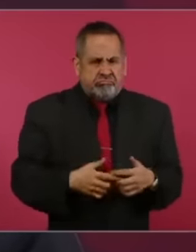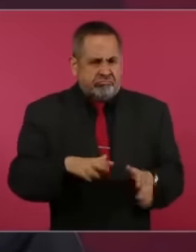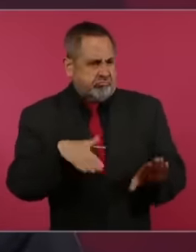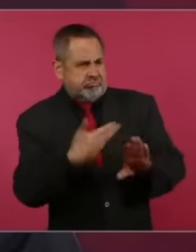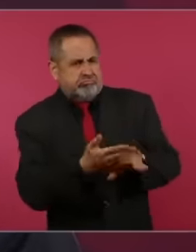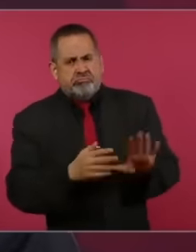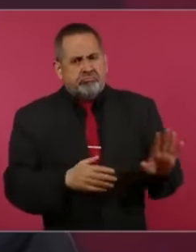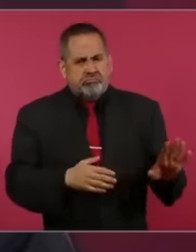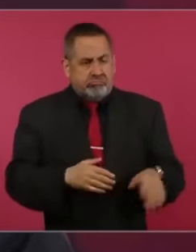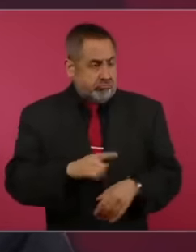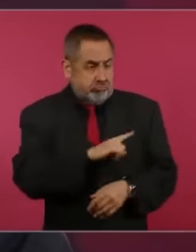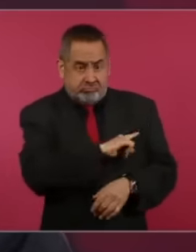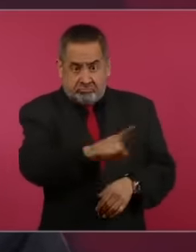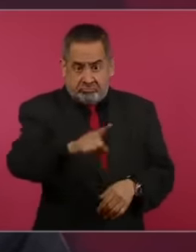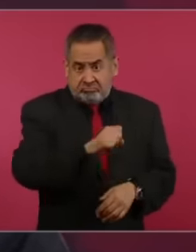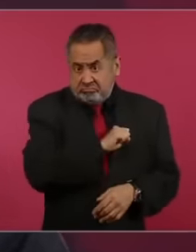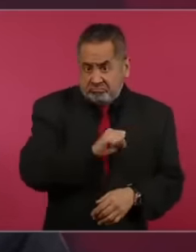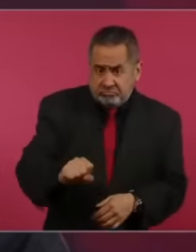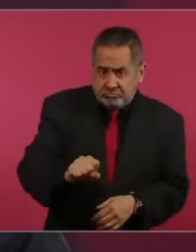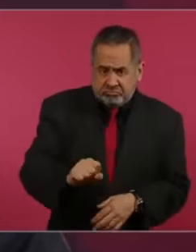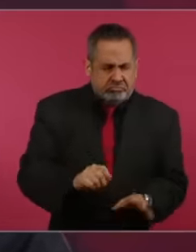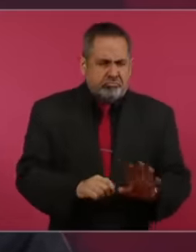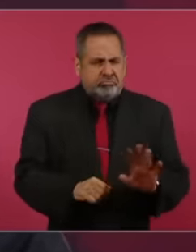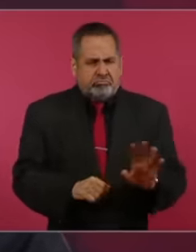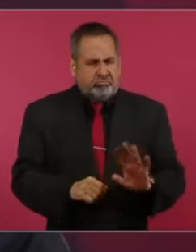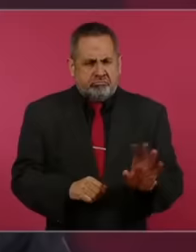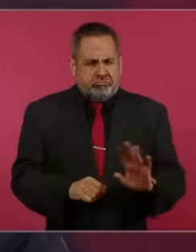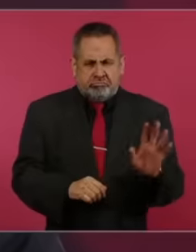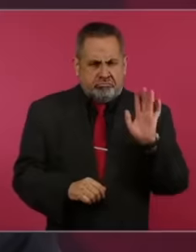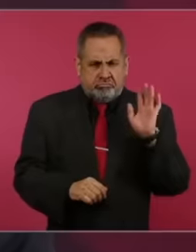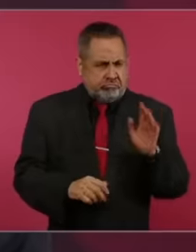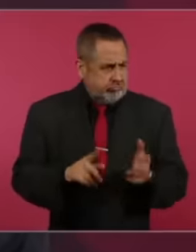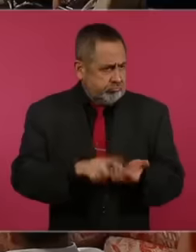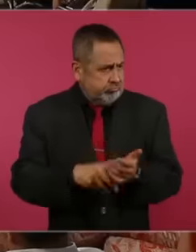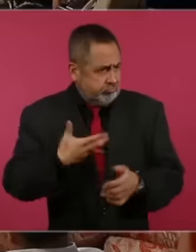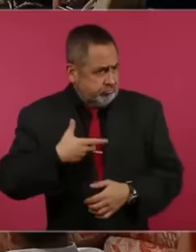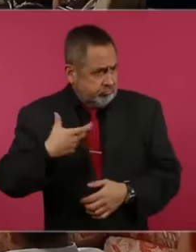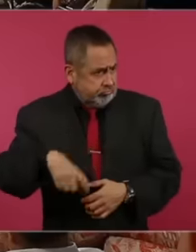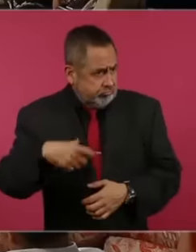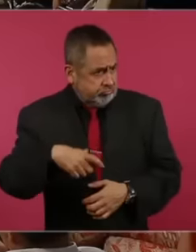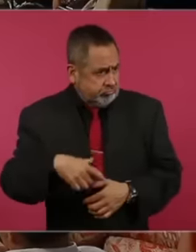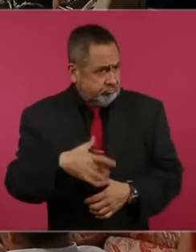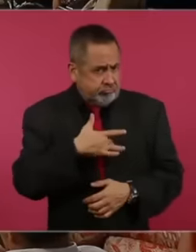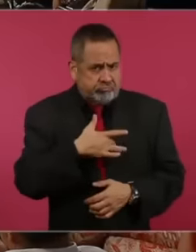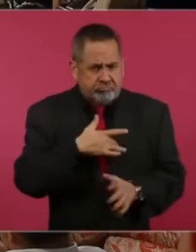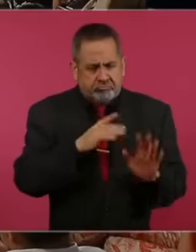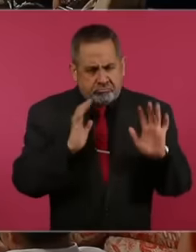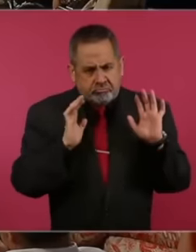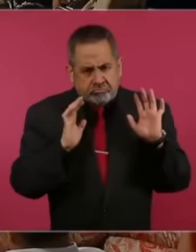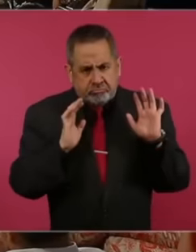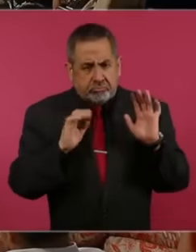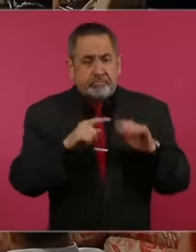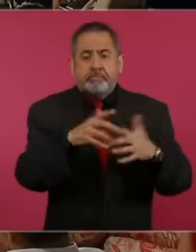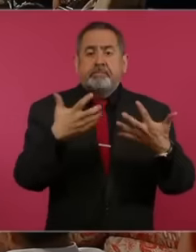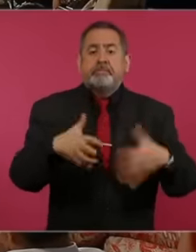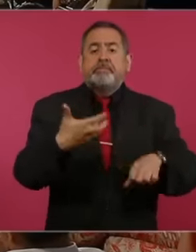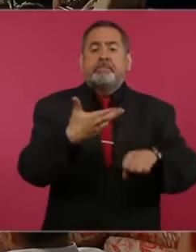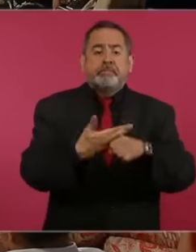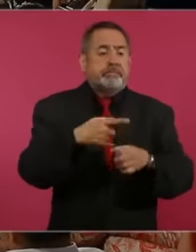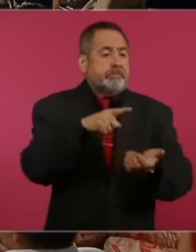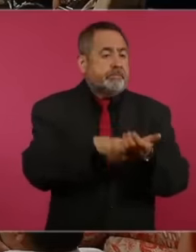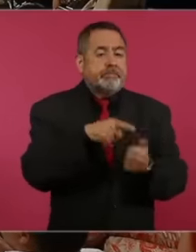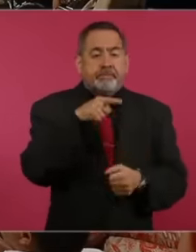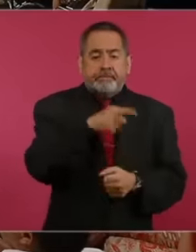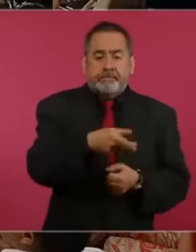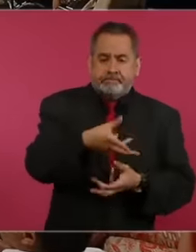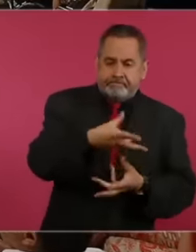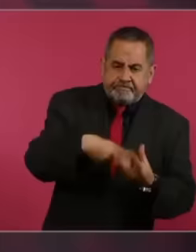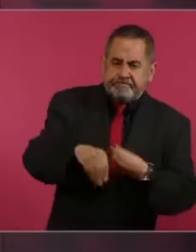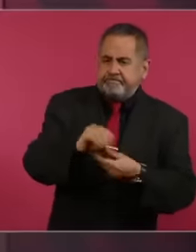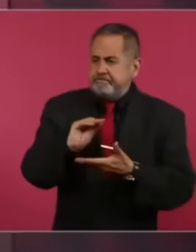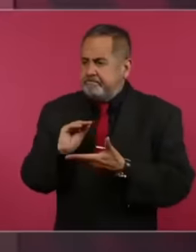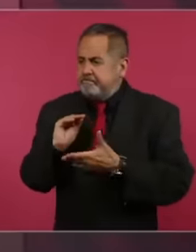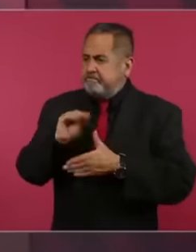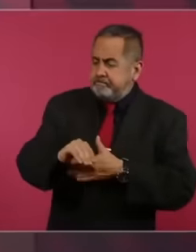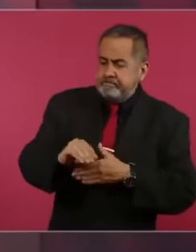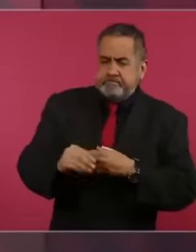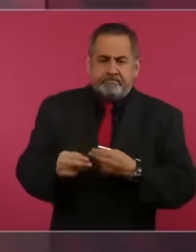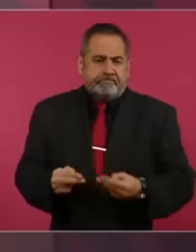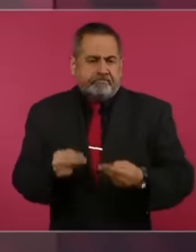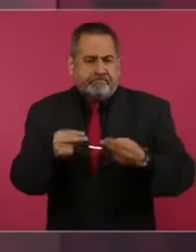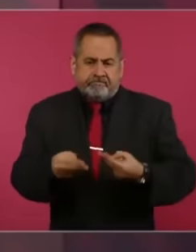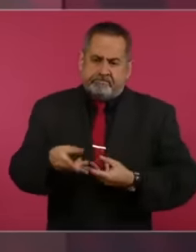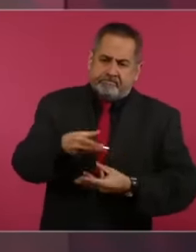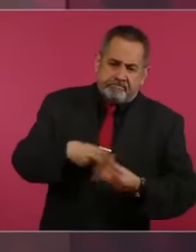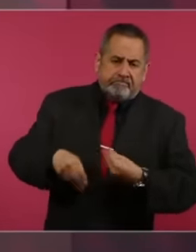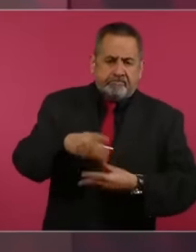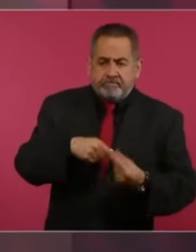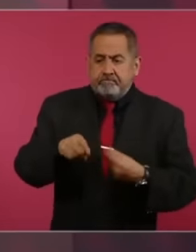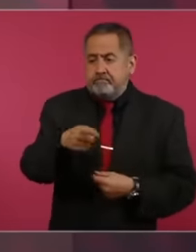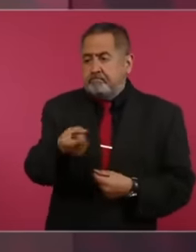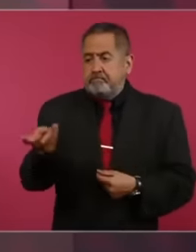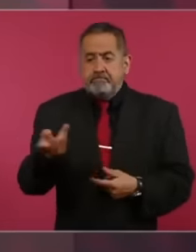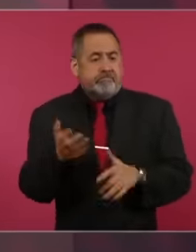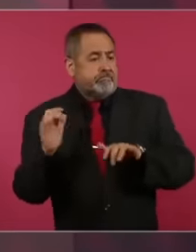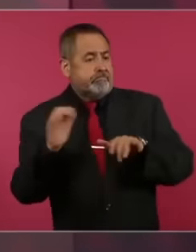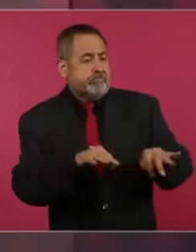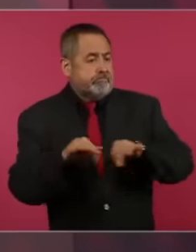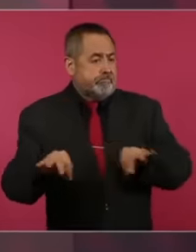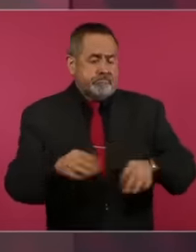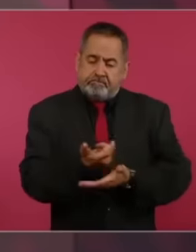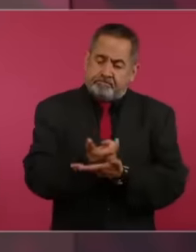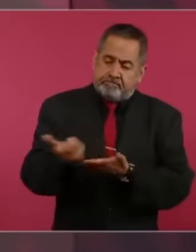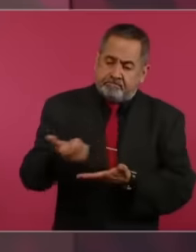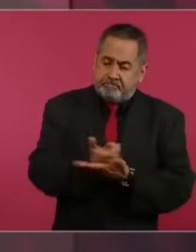evil, on the contrary, the businessman who invests and generates jobs deserves respect and contributes to the